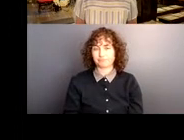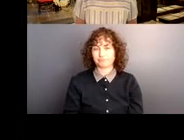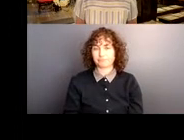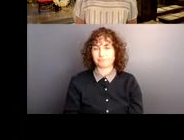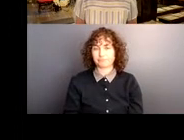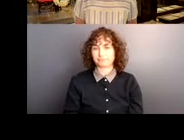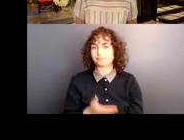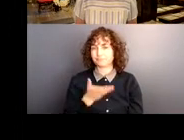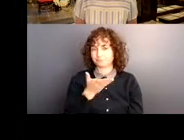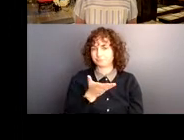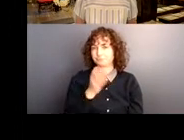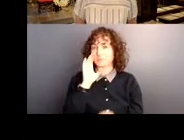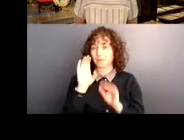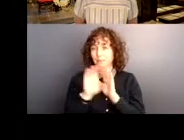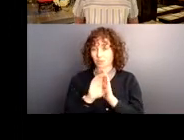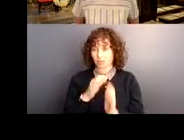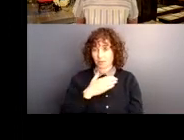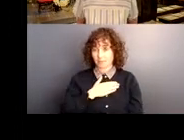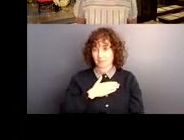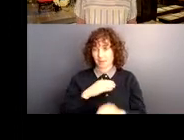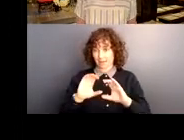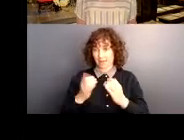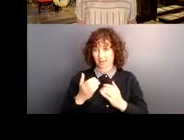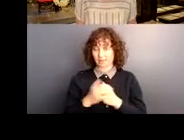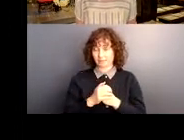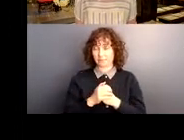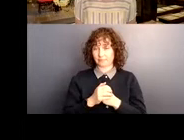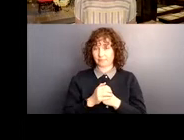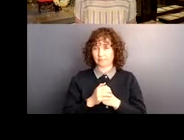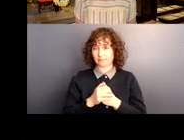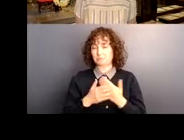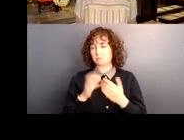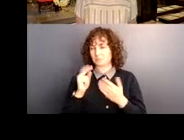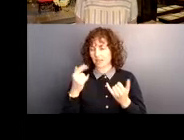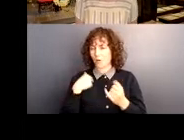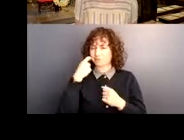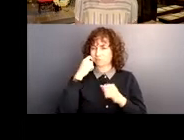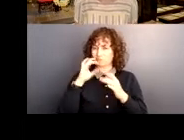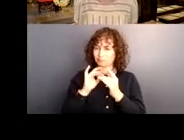Here's an image of my own classroom space. Now that we've learned about accessible design features